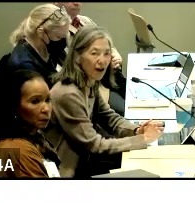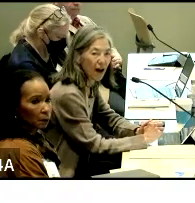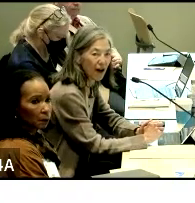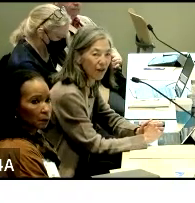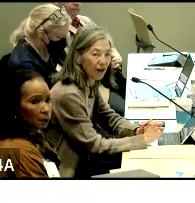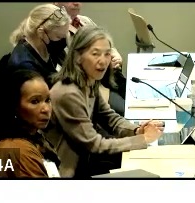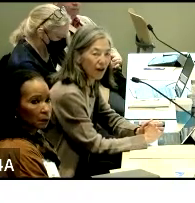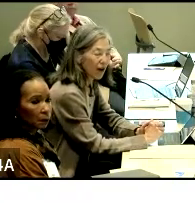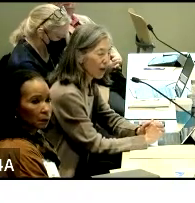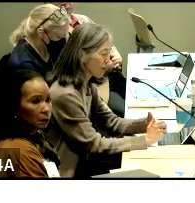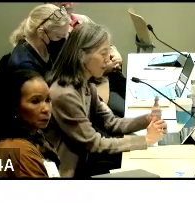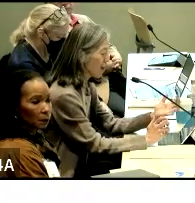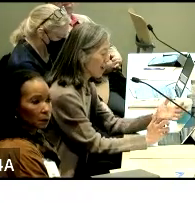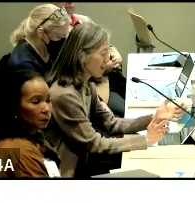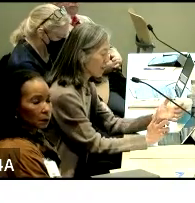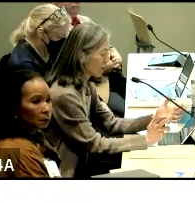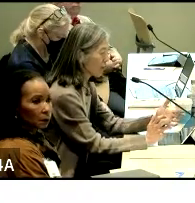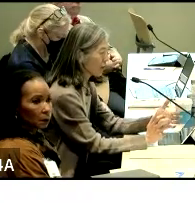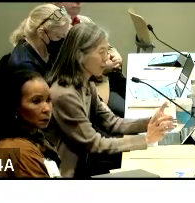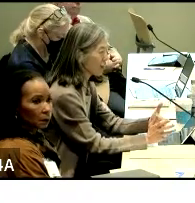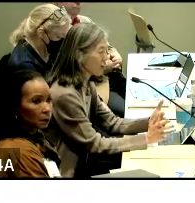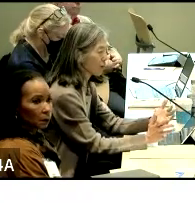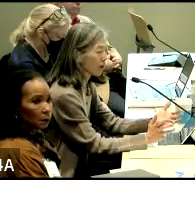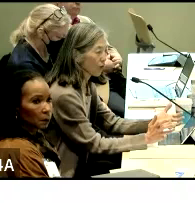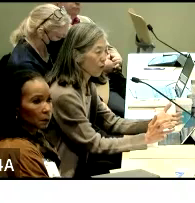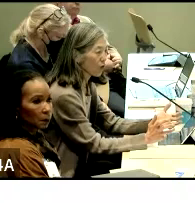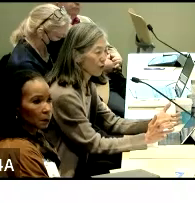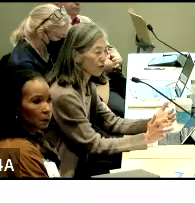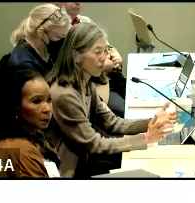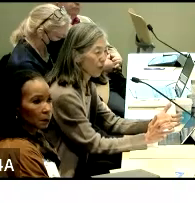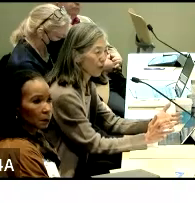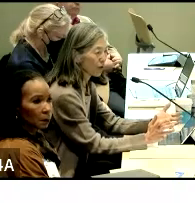to have, and whether or not there's a way for CDC to play a role to support,